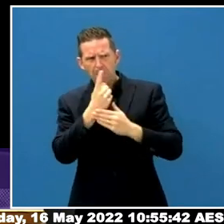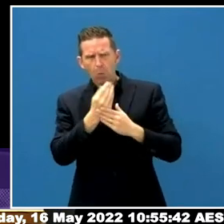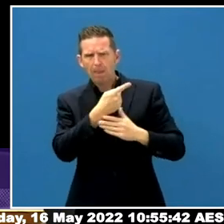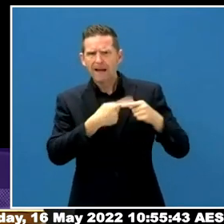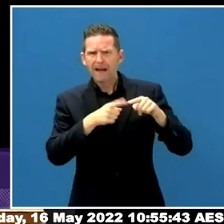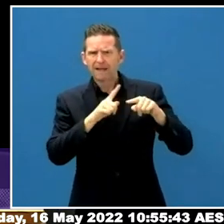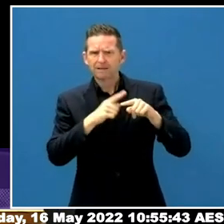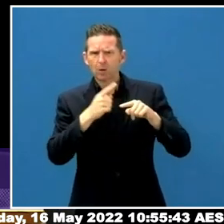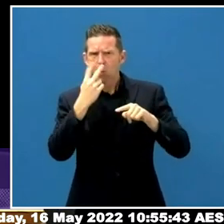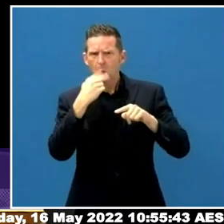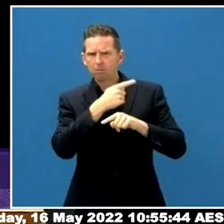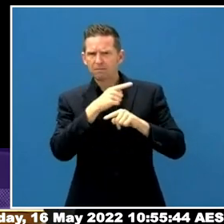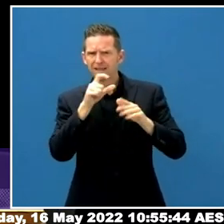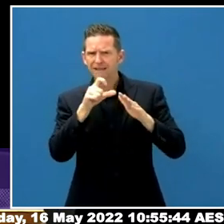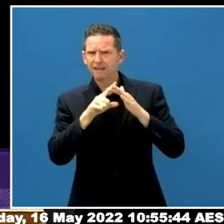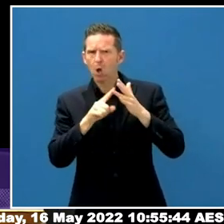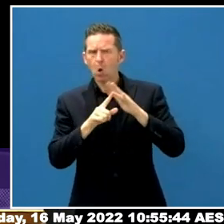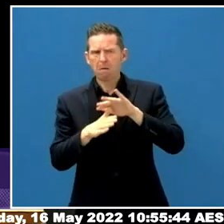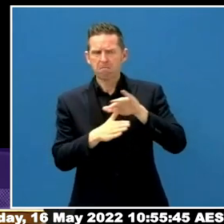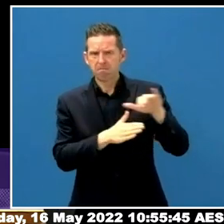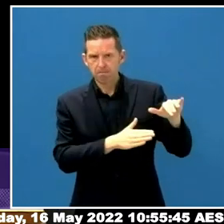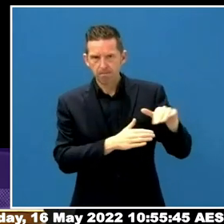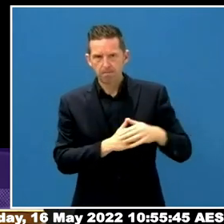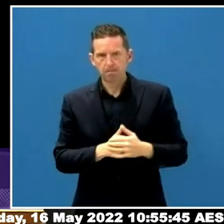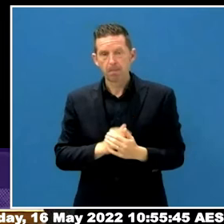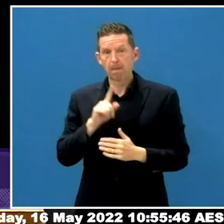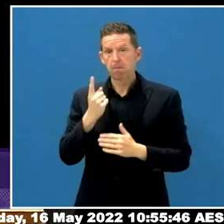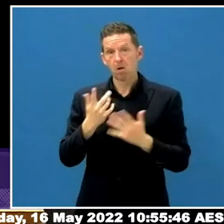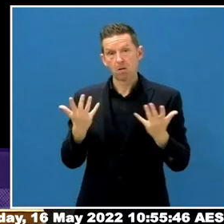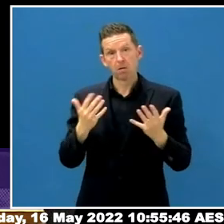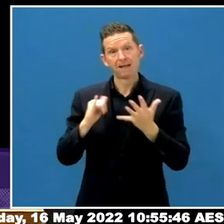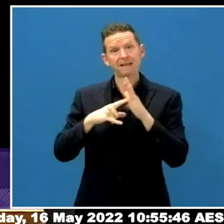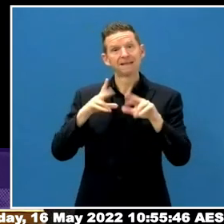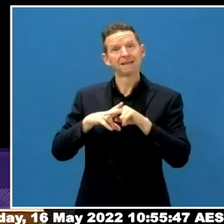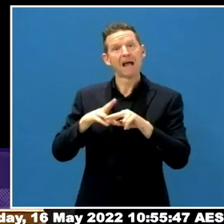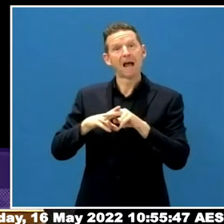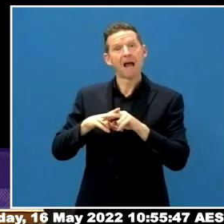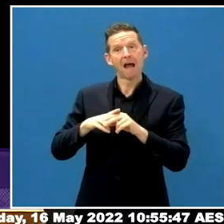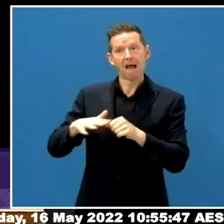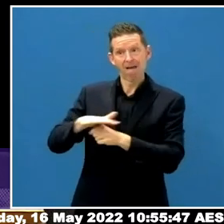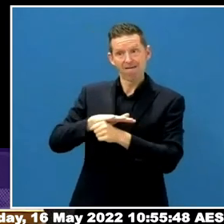However, when a staff member of a disability service provider like Afford raises serious